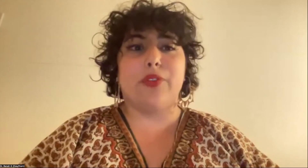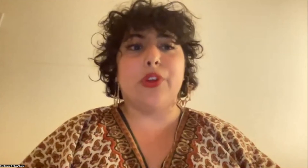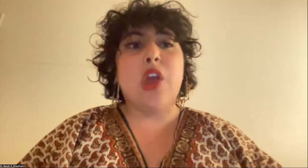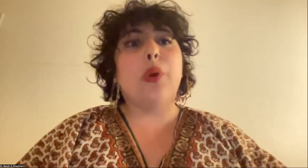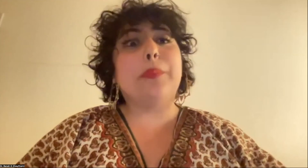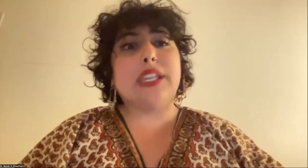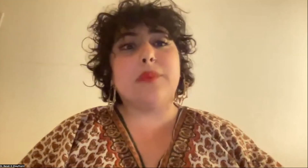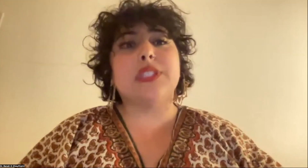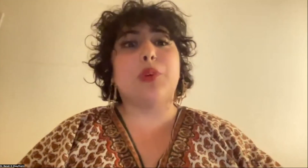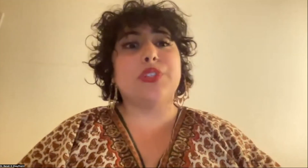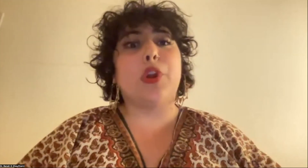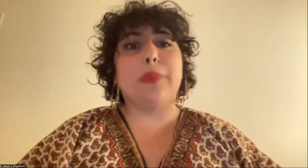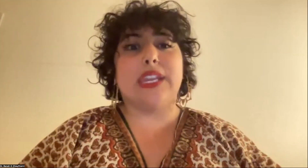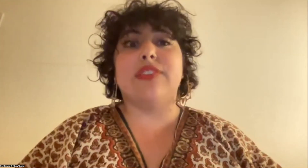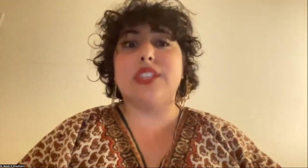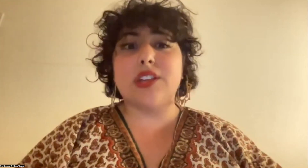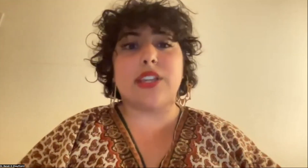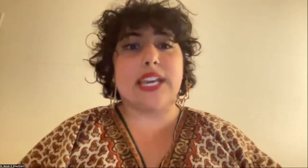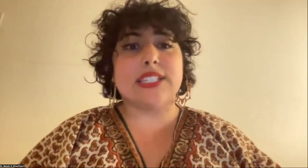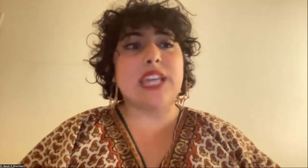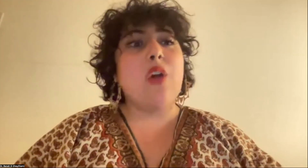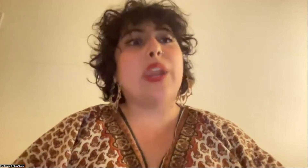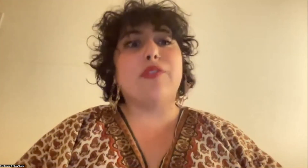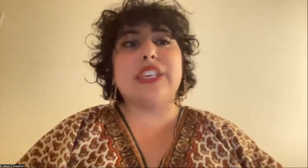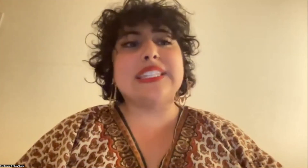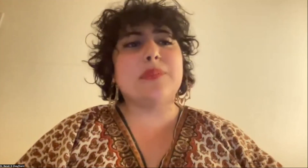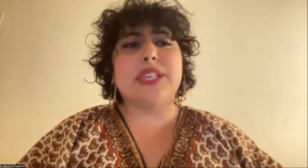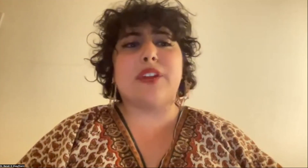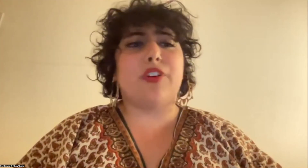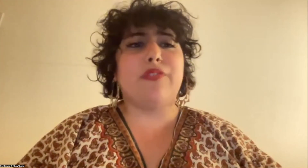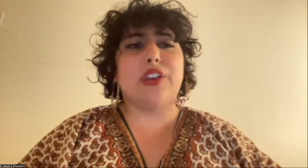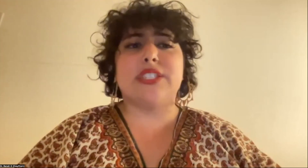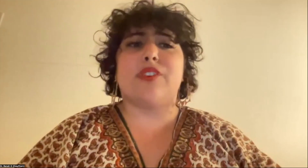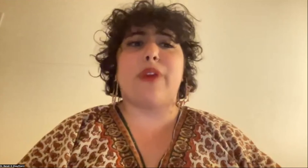What medium is the most permanent in this context when everything slips out of our fingers at a